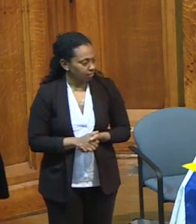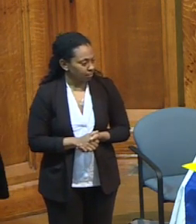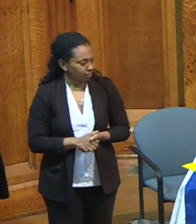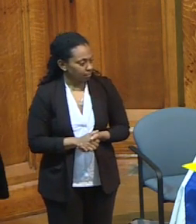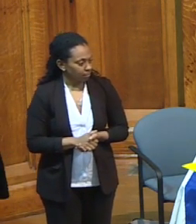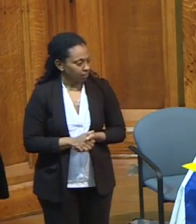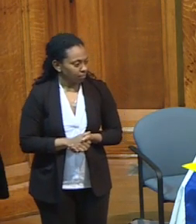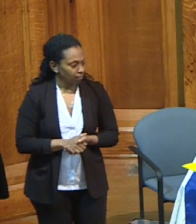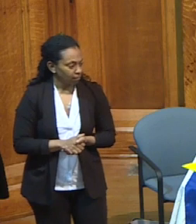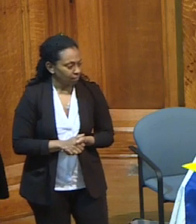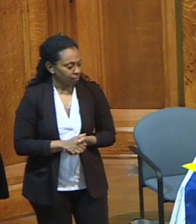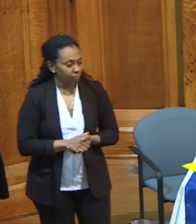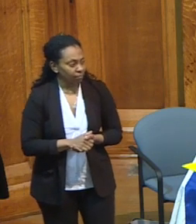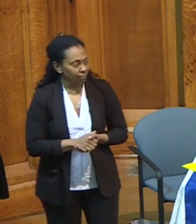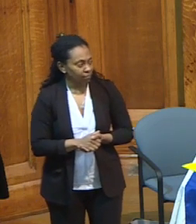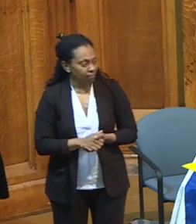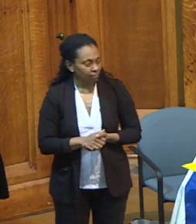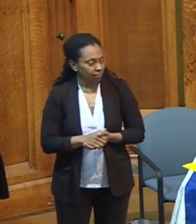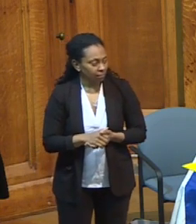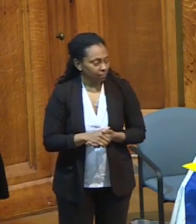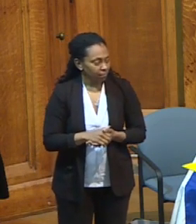There's a question next to you.